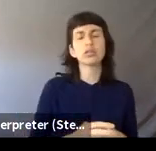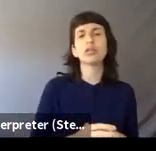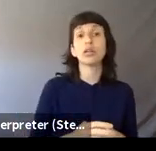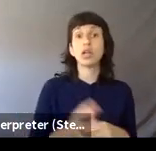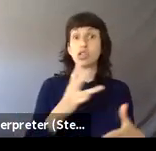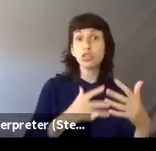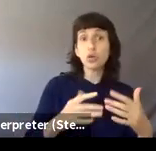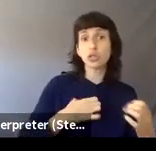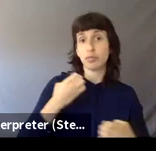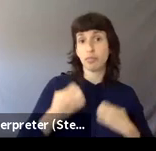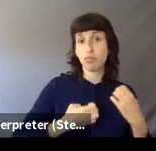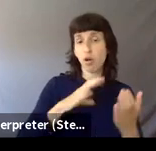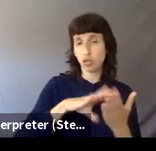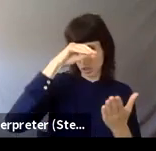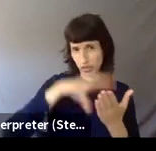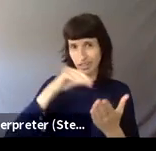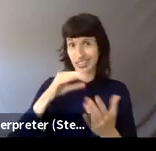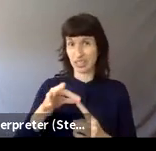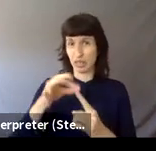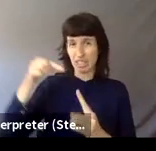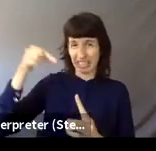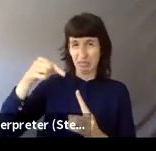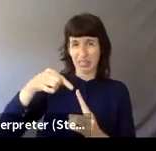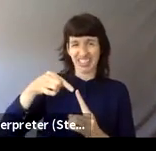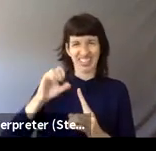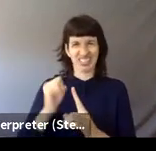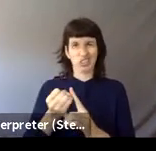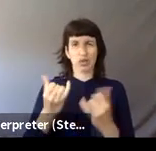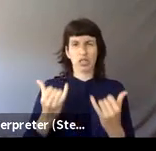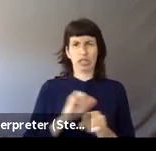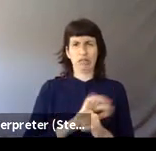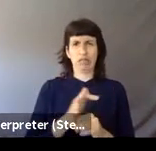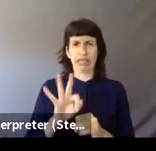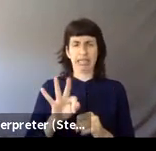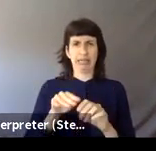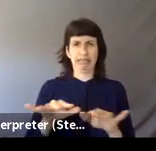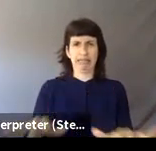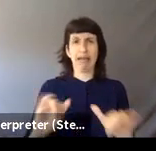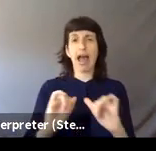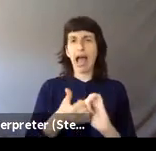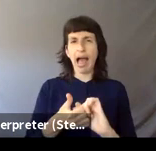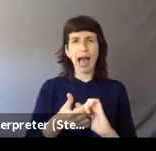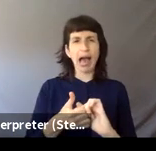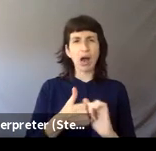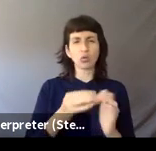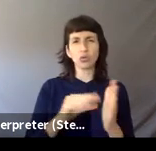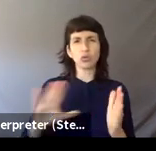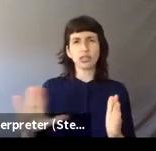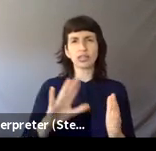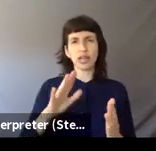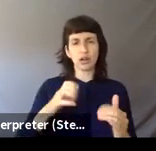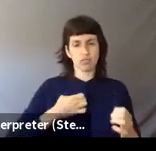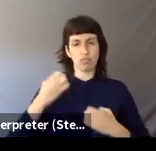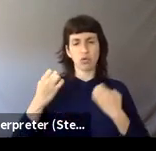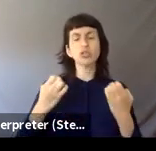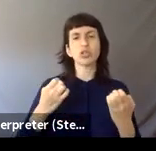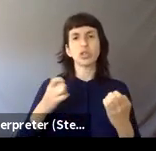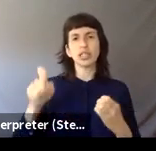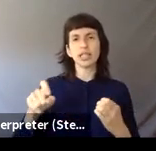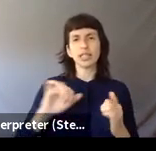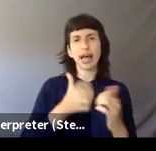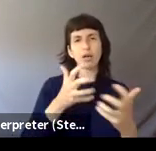Thinking about universal design for learning, how do we make things accessible for all of our students.